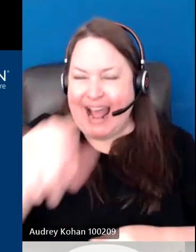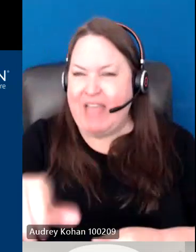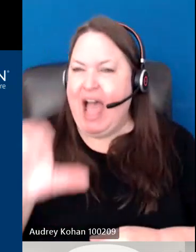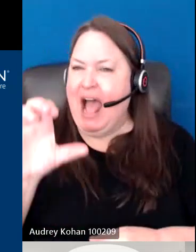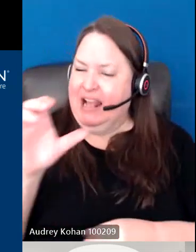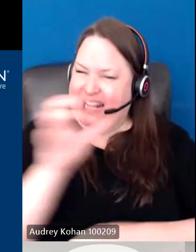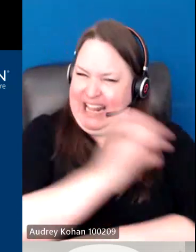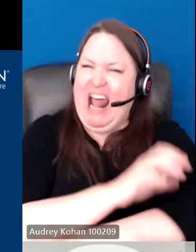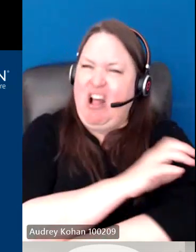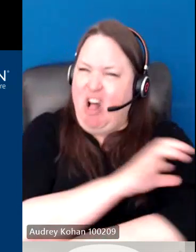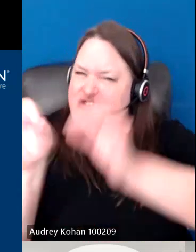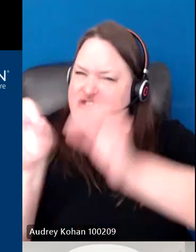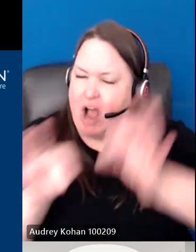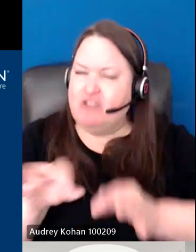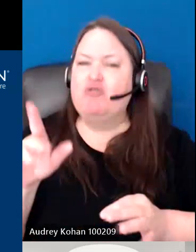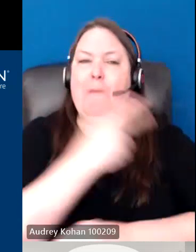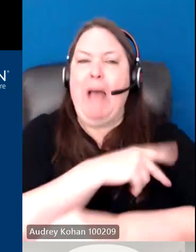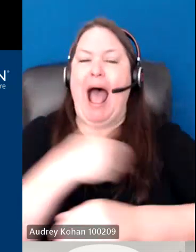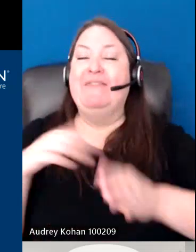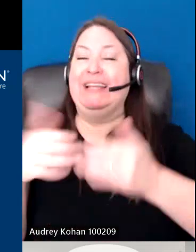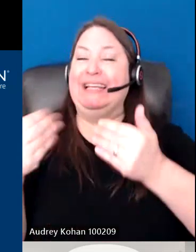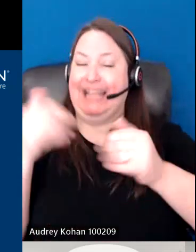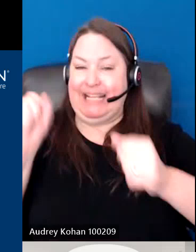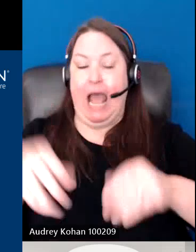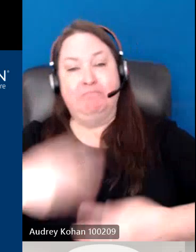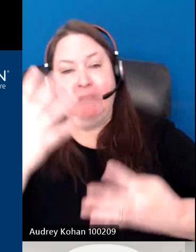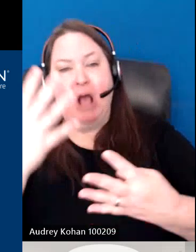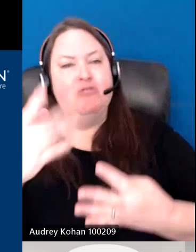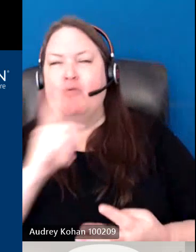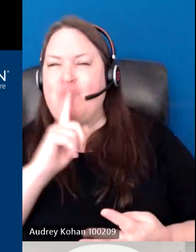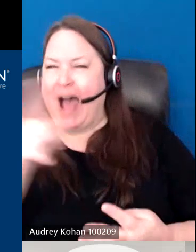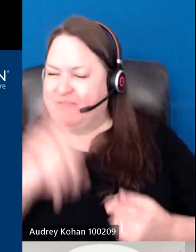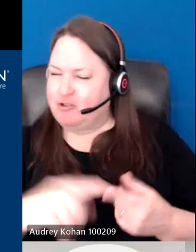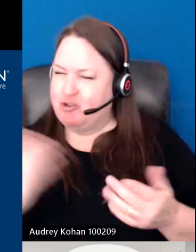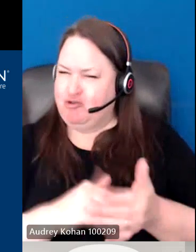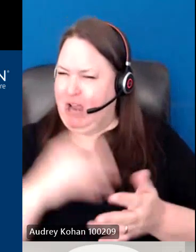so patients have access to them so you really have to re-evaluate and do a gap analysis of